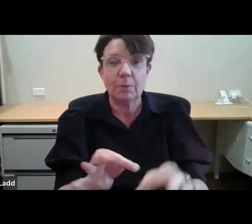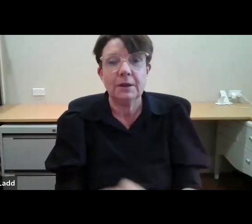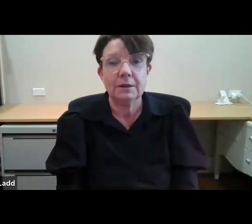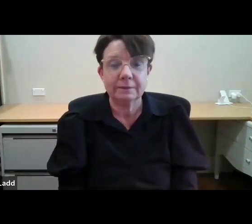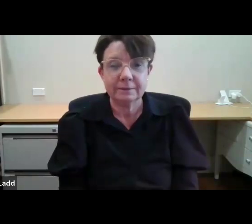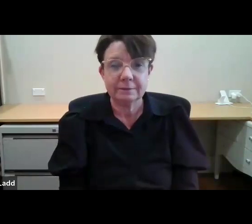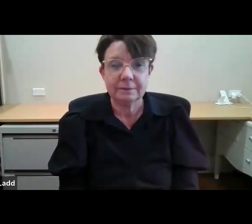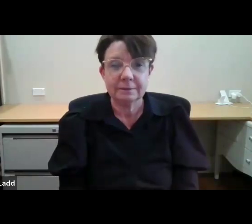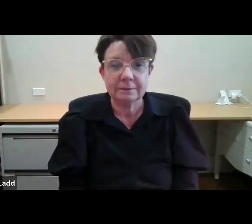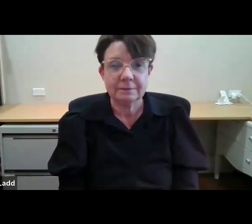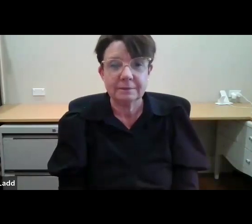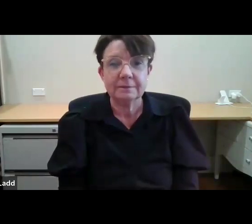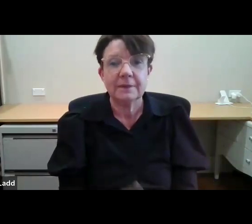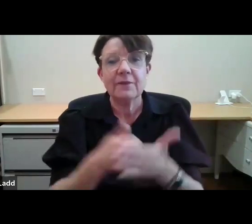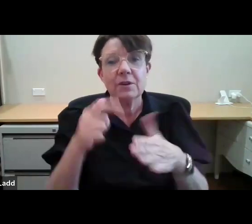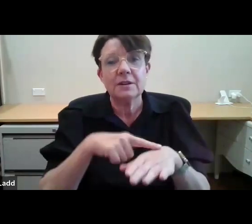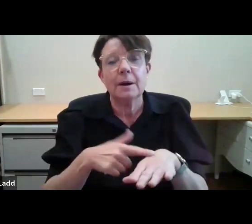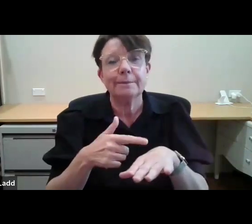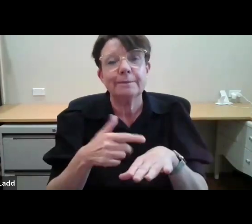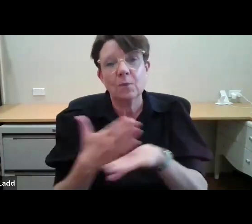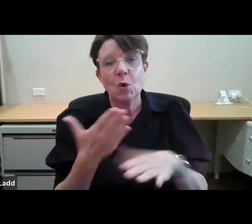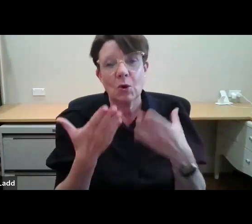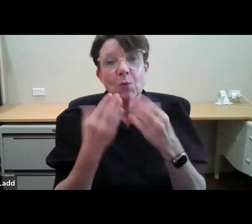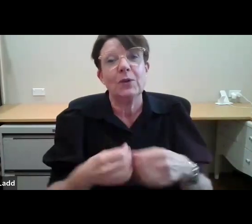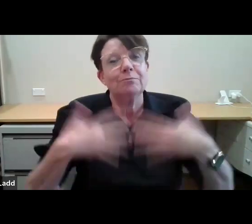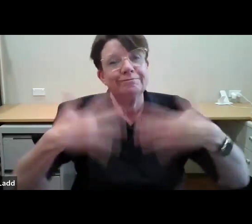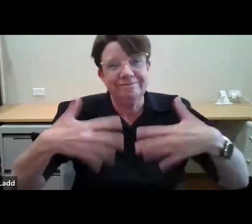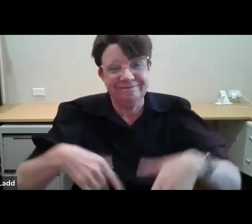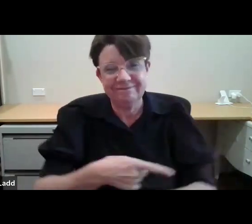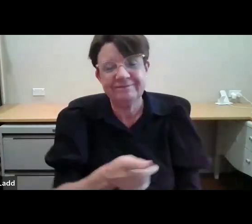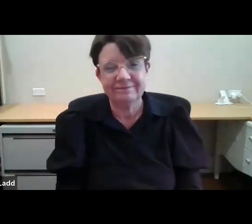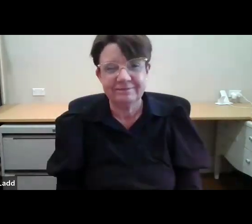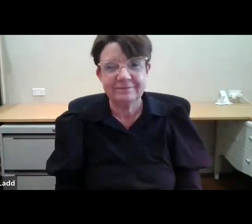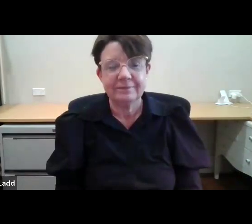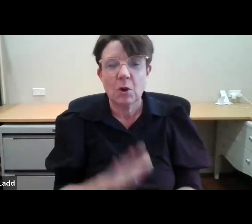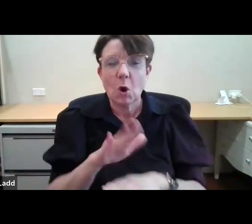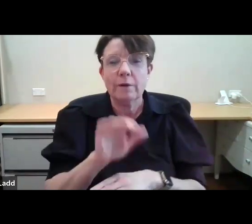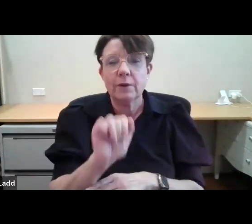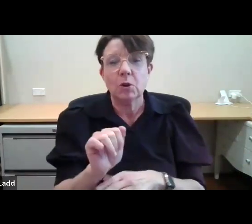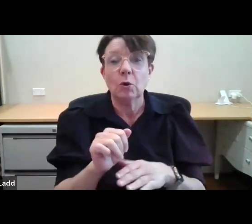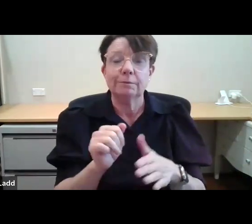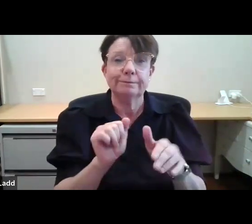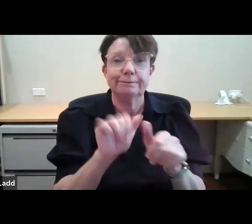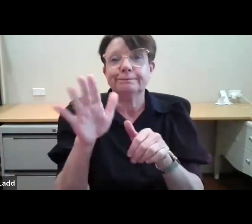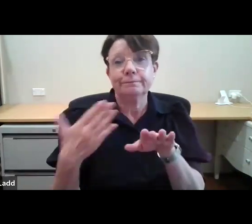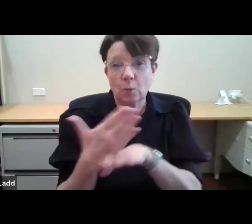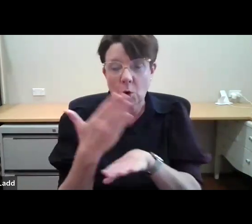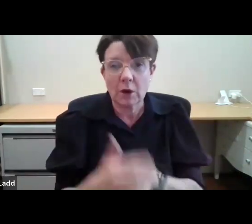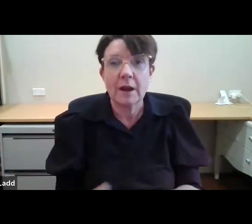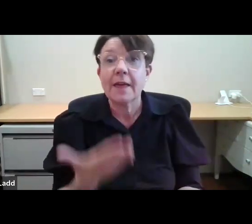Thank you Pippa, for setting the scene, it is important that we never forget what we are dealing with and also that